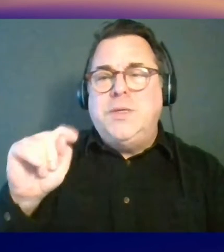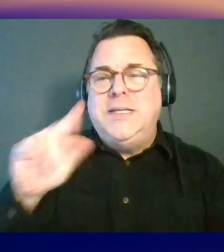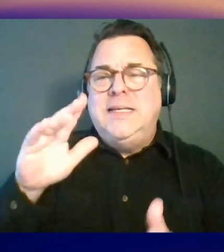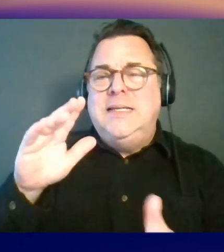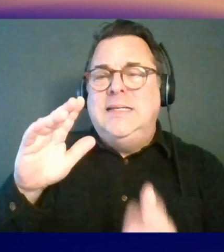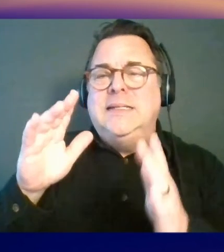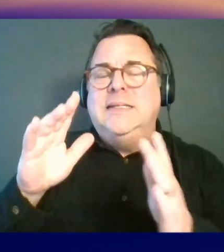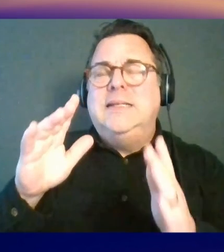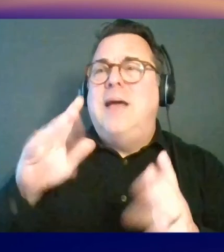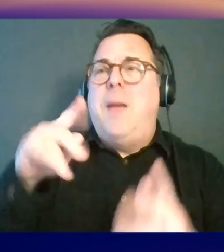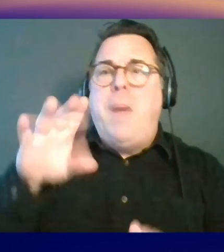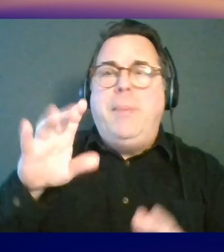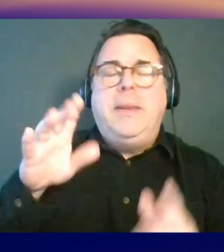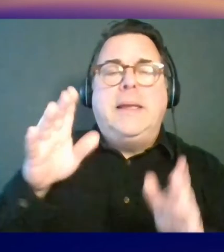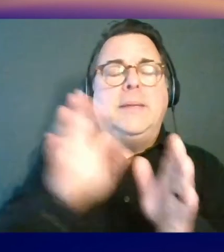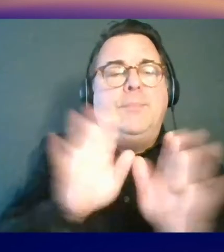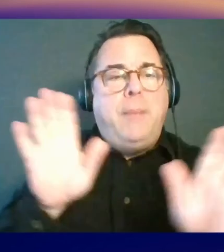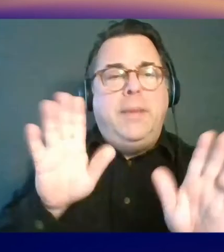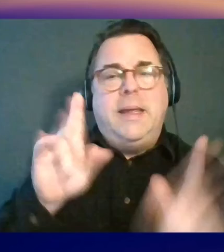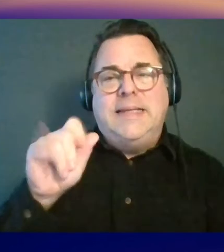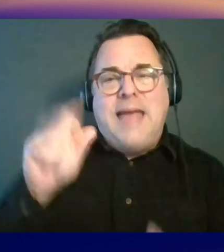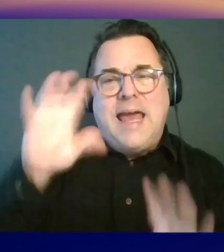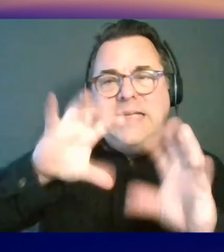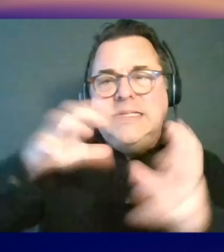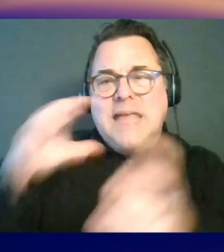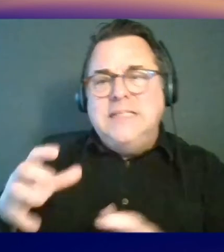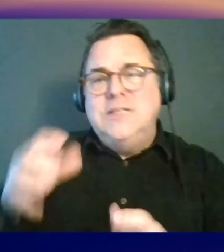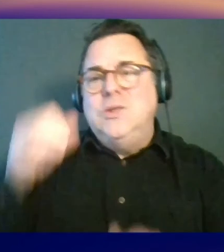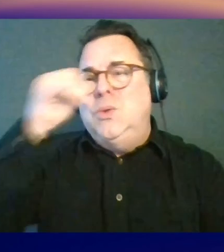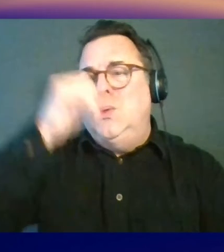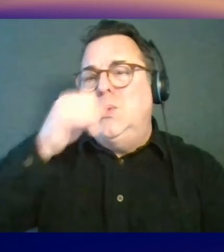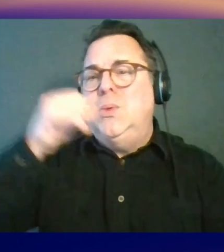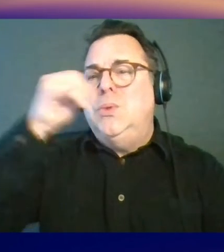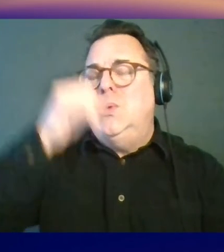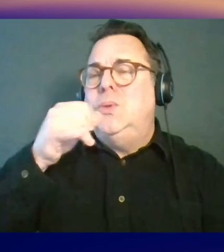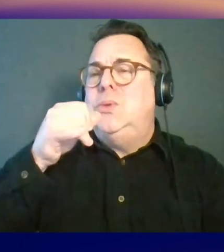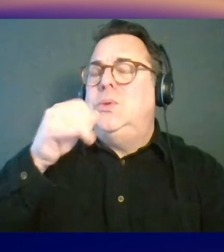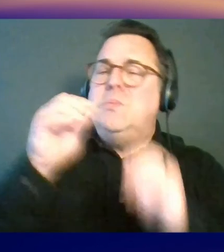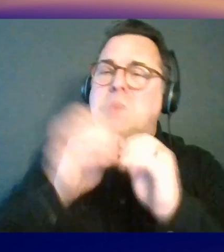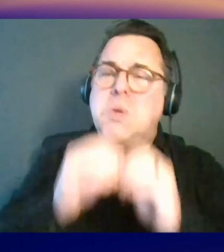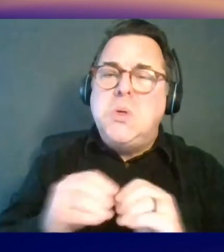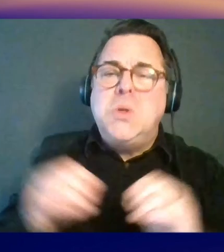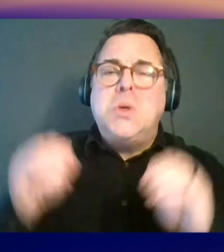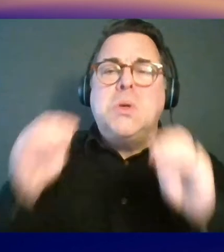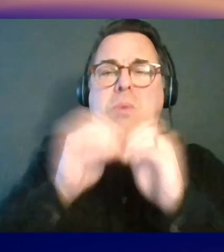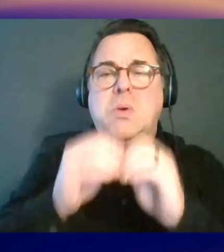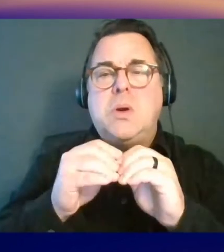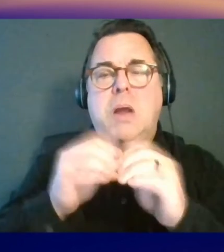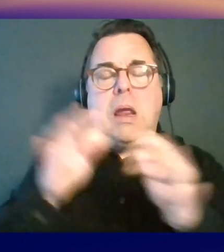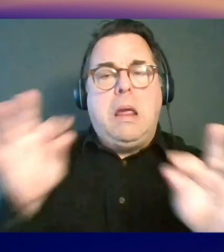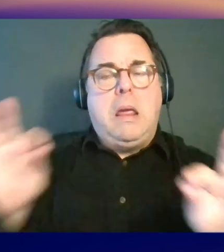that's everywhere where it's gonna be increasingly more important for people to be able to adapt